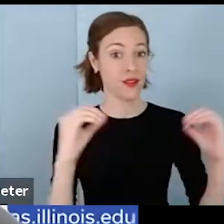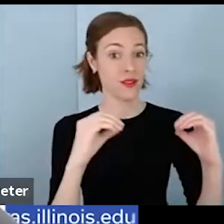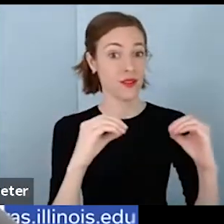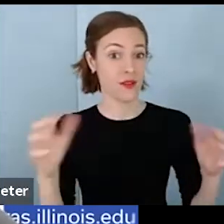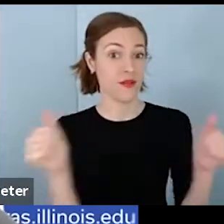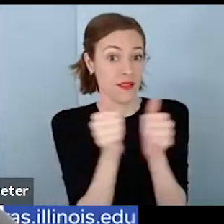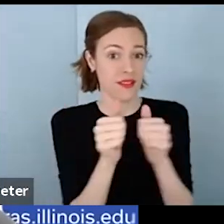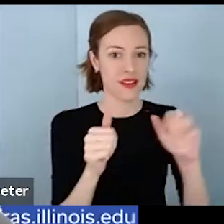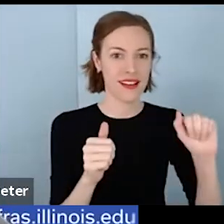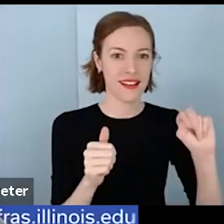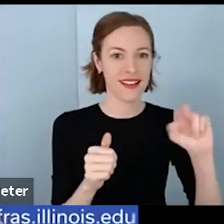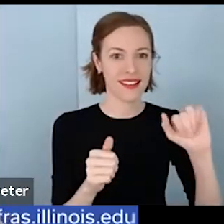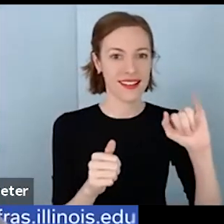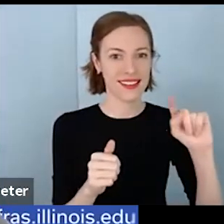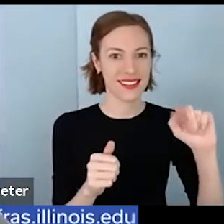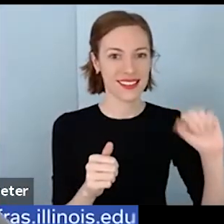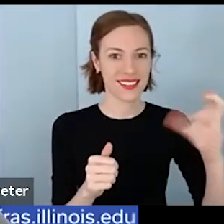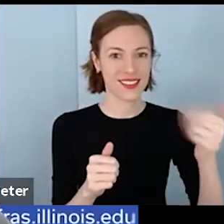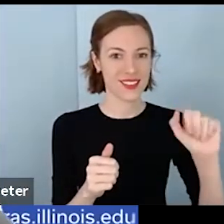We will be your host for today's event.